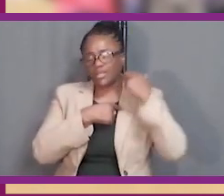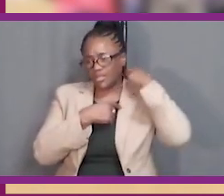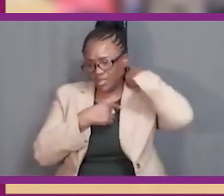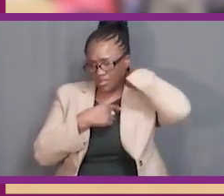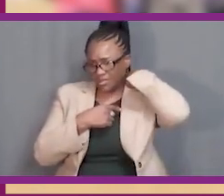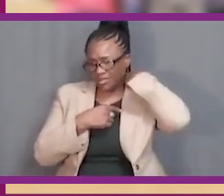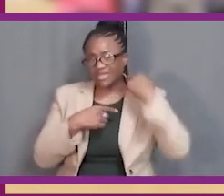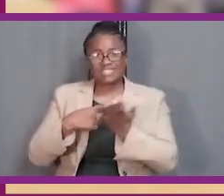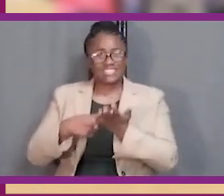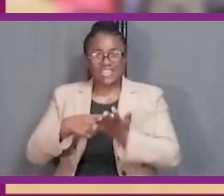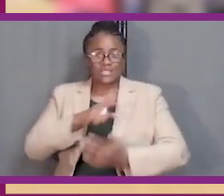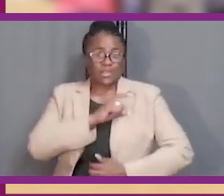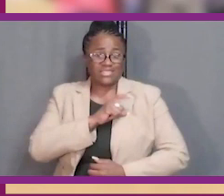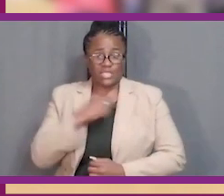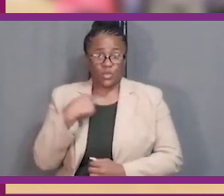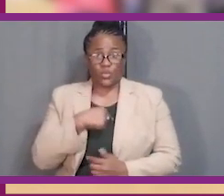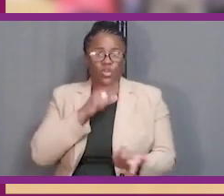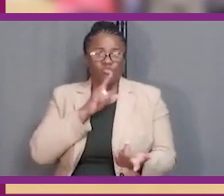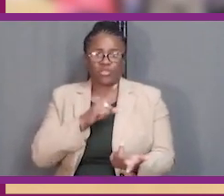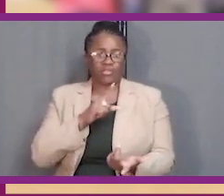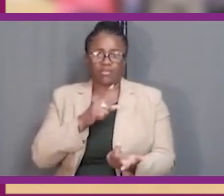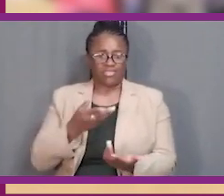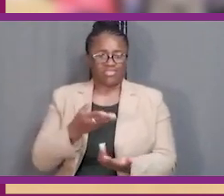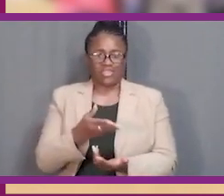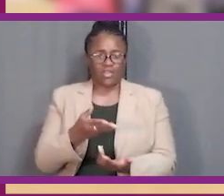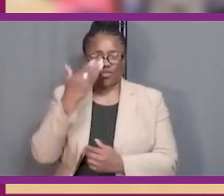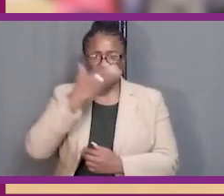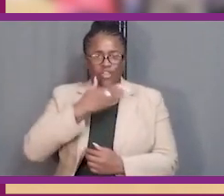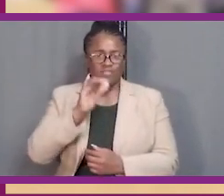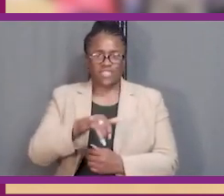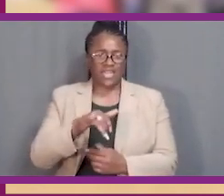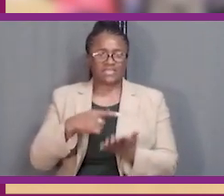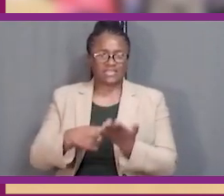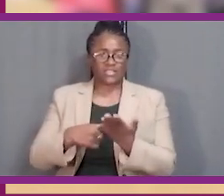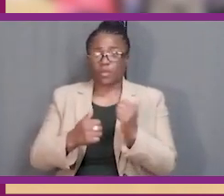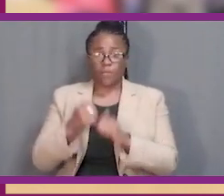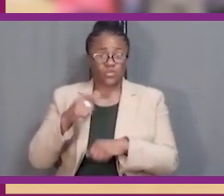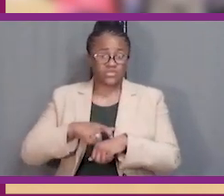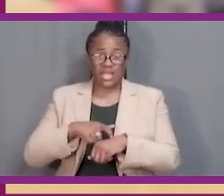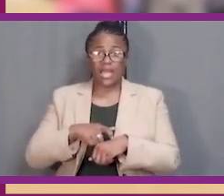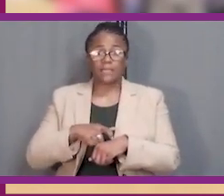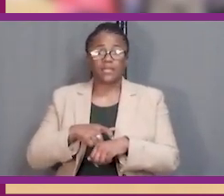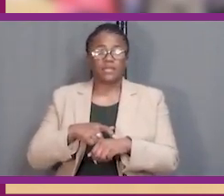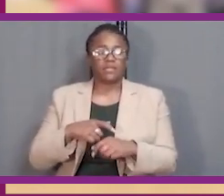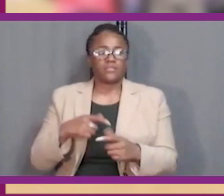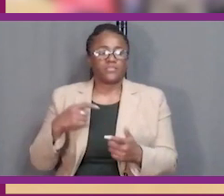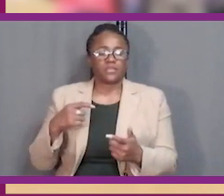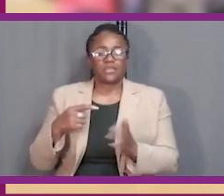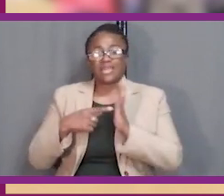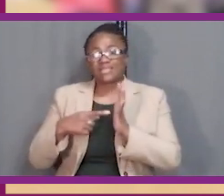most of the times, like for example, the women organization, women-led organizations, and the